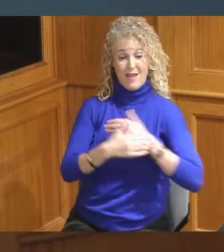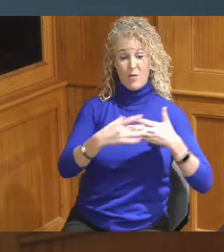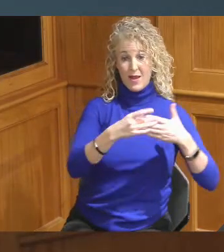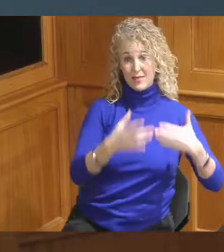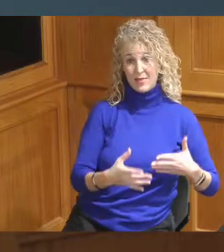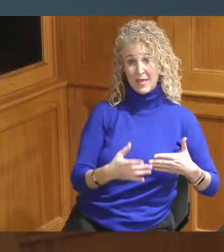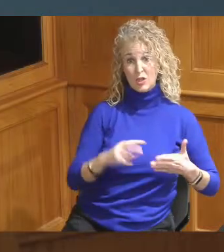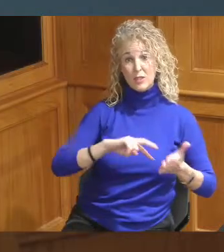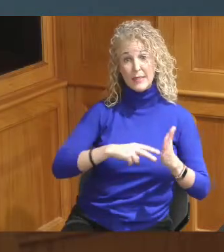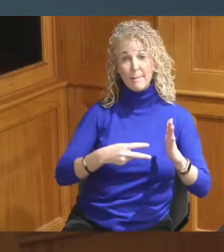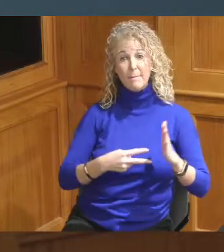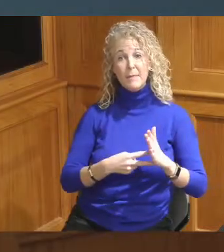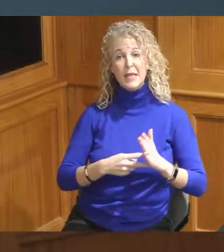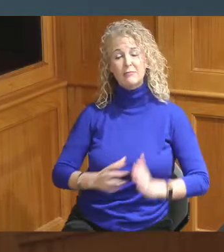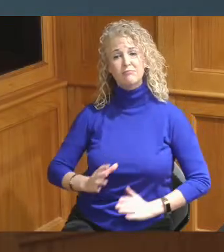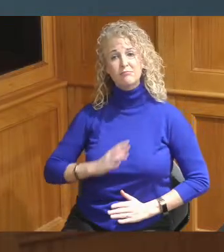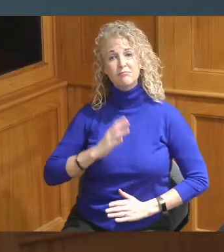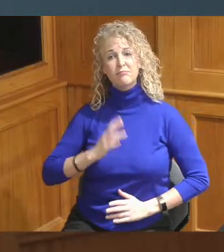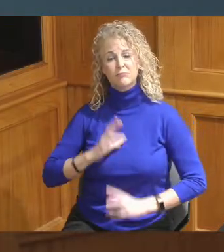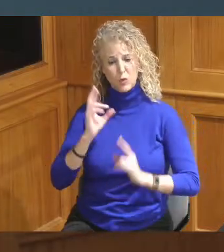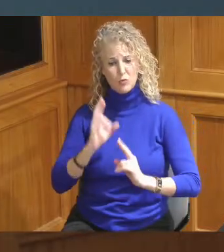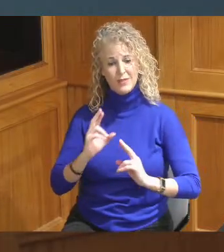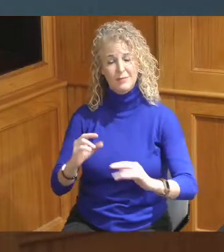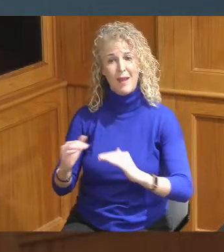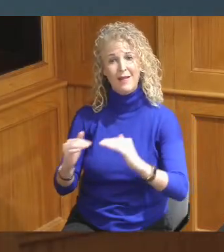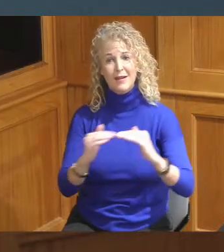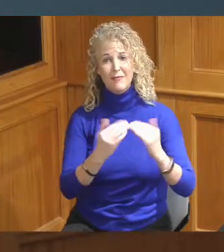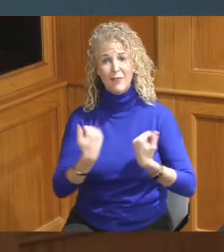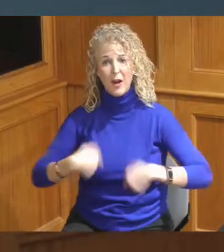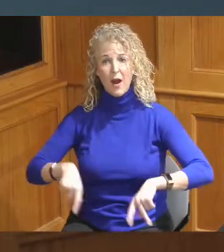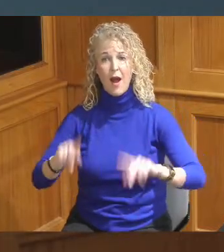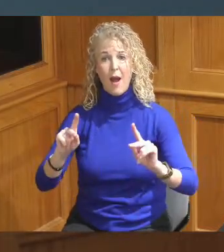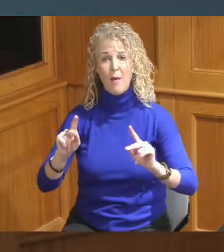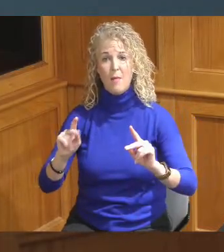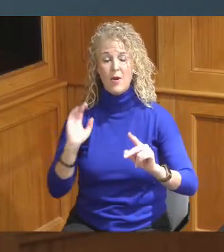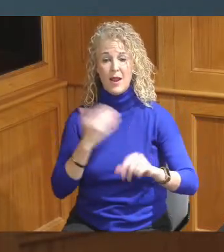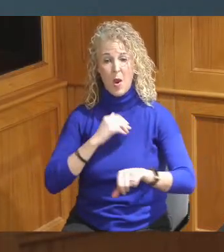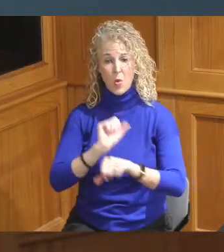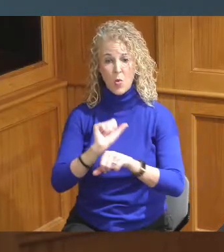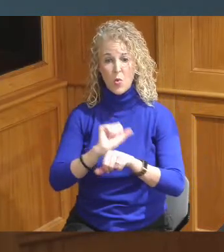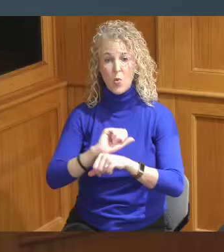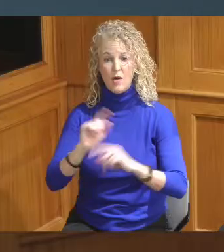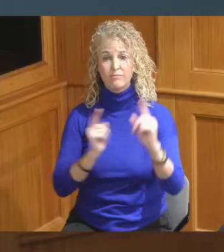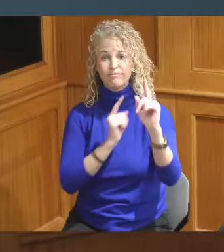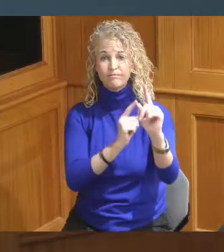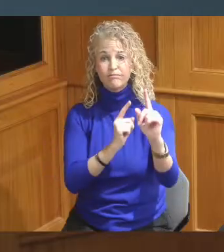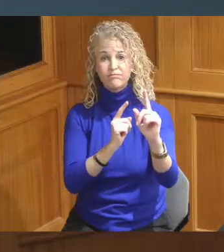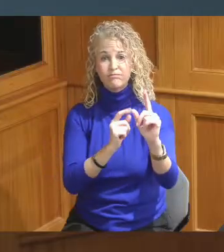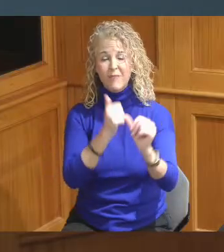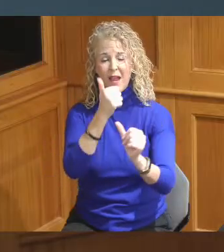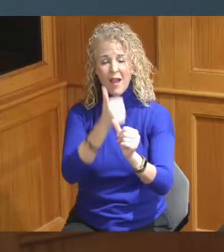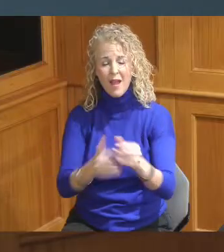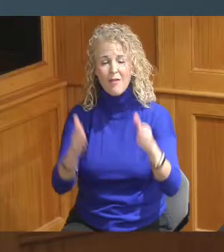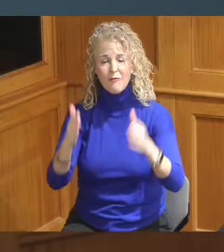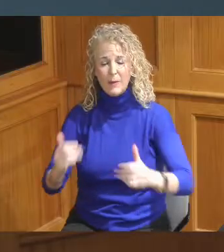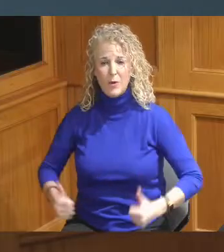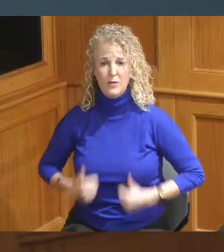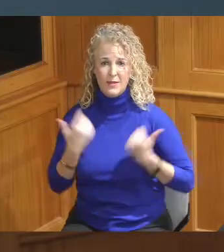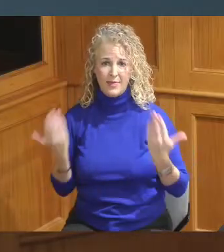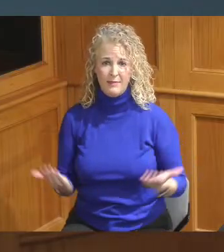that dignity, fairness, and opportunity guide our work for every resident in Hamilton County.